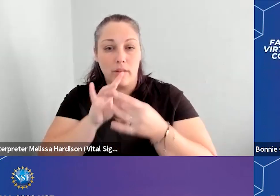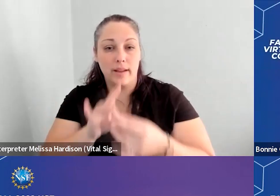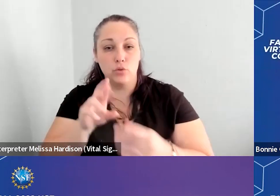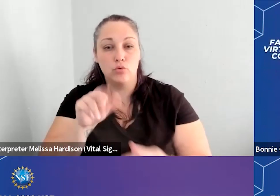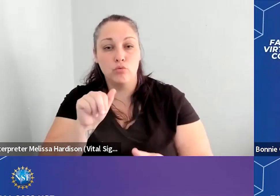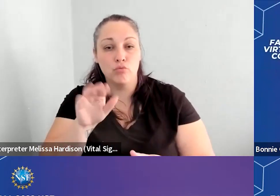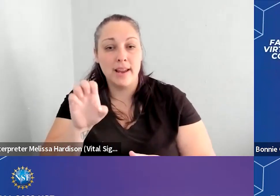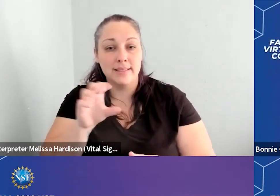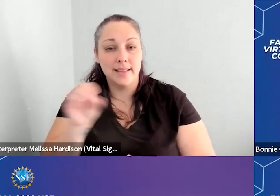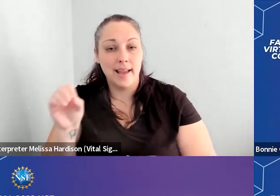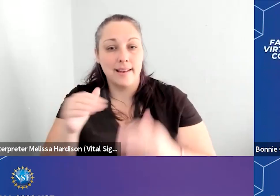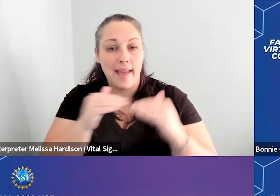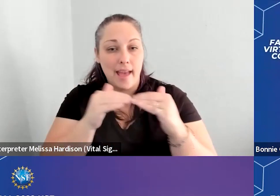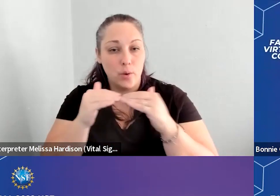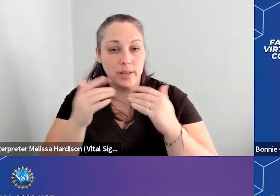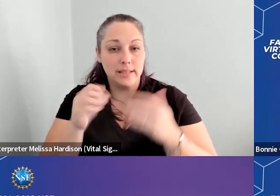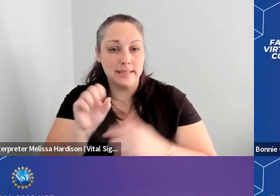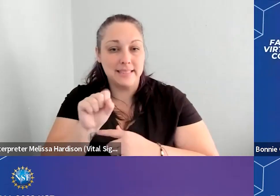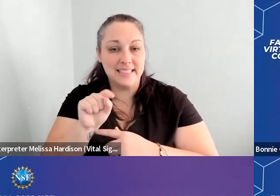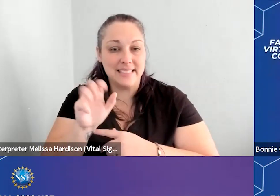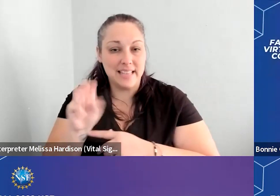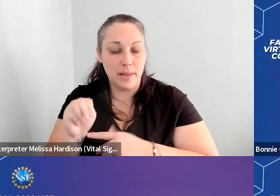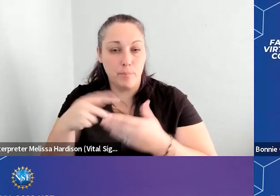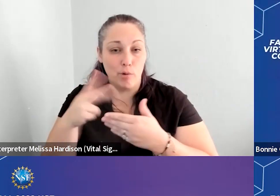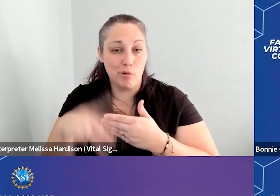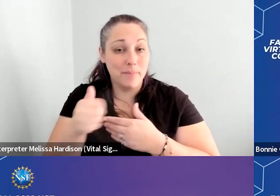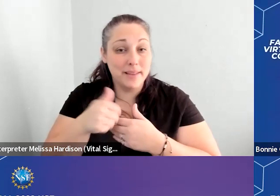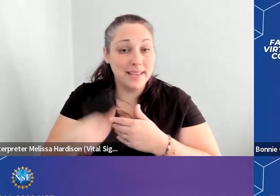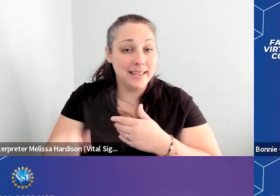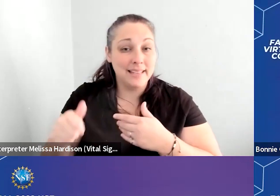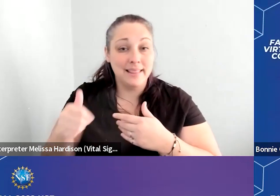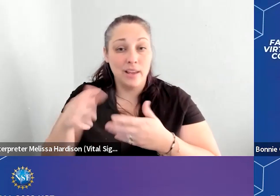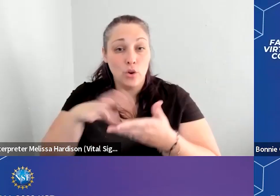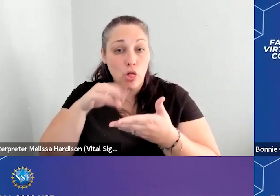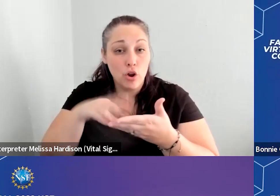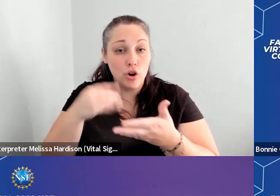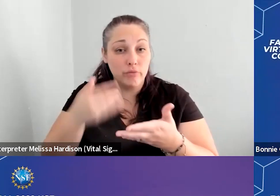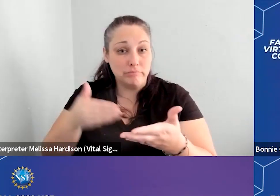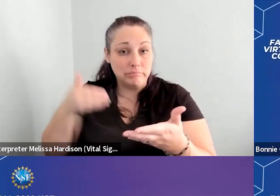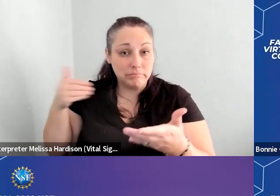Any lessons learned from the early cycles there, and any recommendations you might have